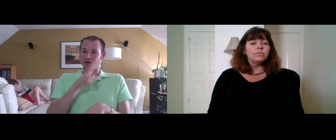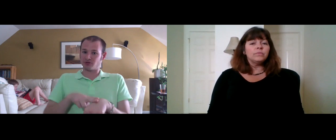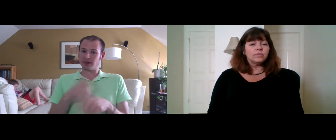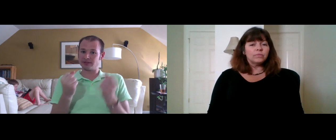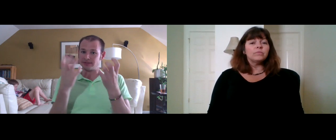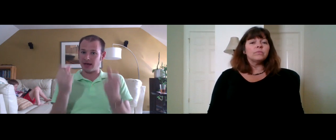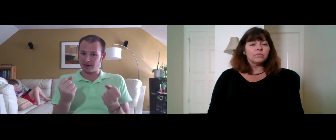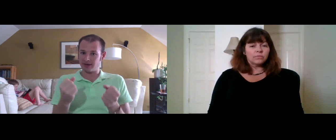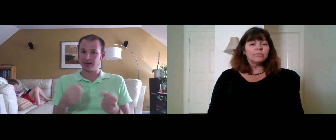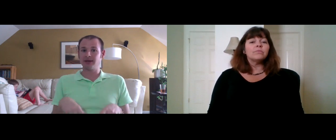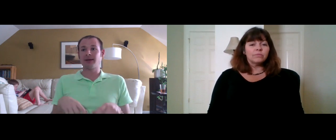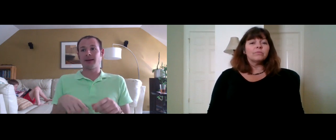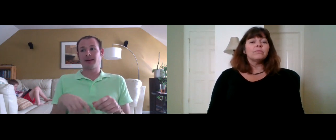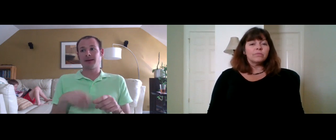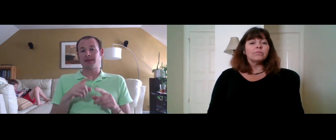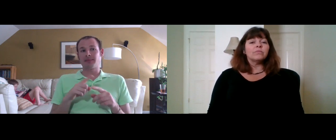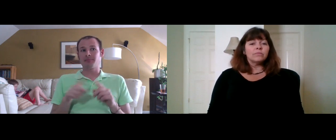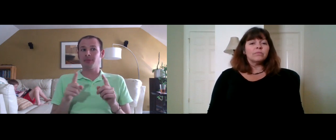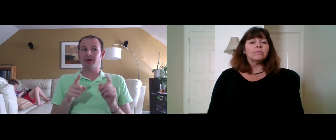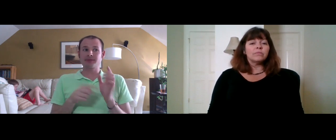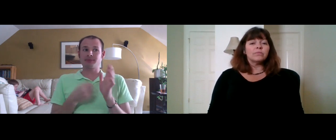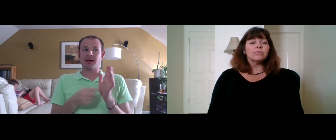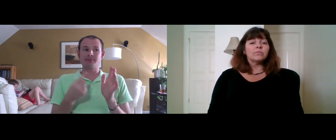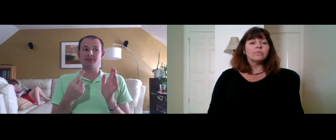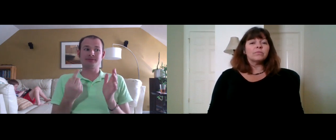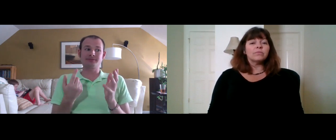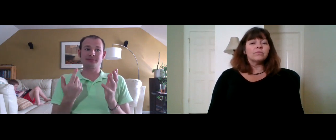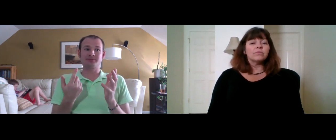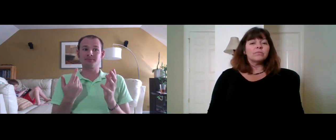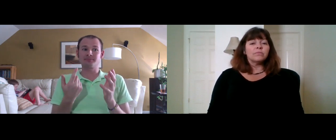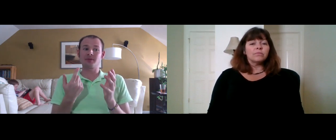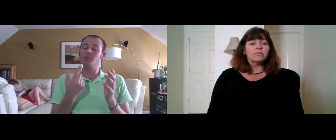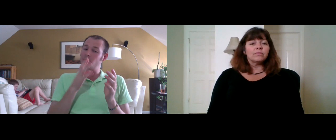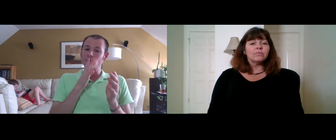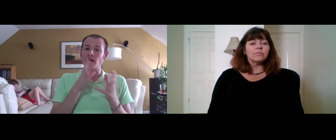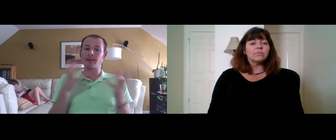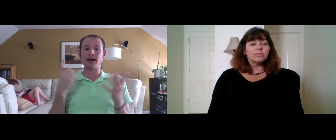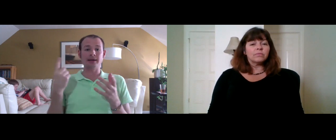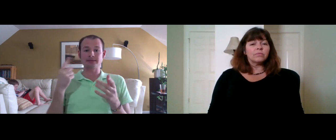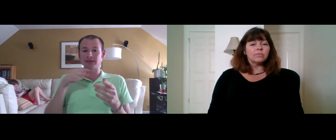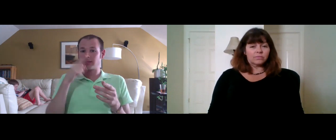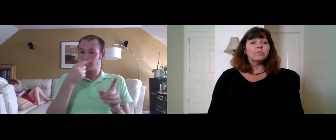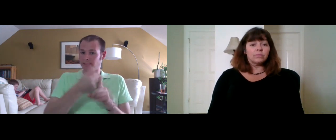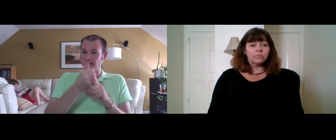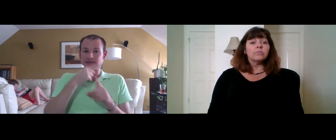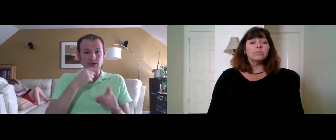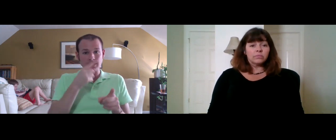It's a mix. For us, we naturally sign. but sometimes we talk a lot, he is hearing